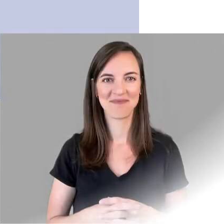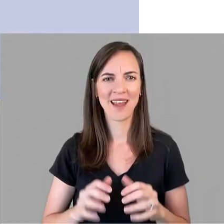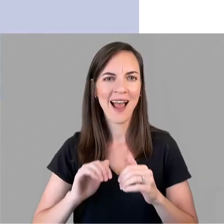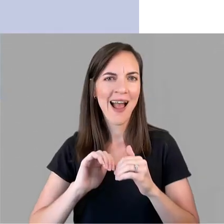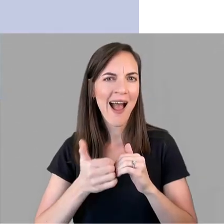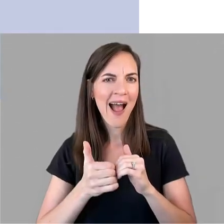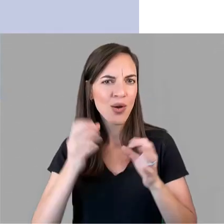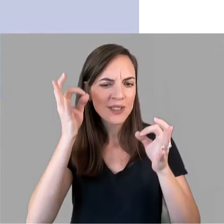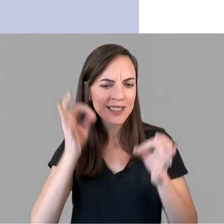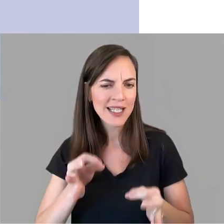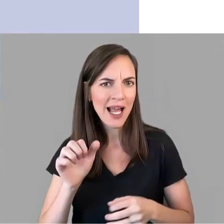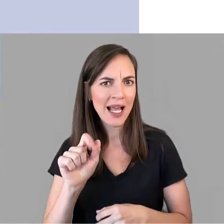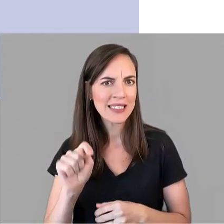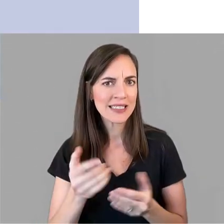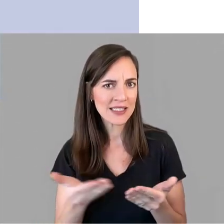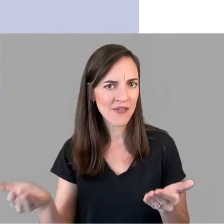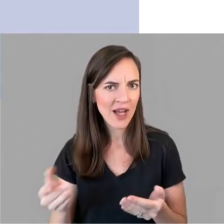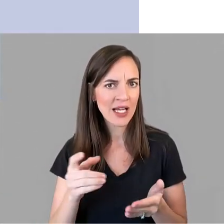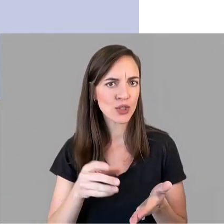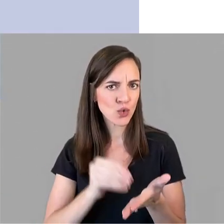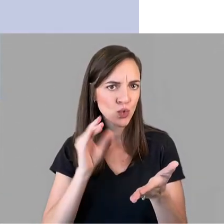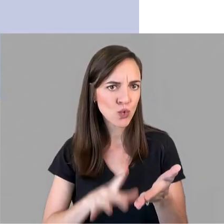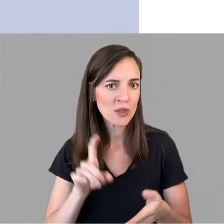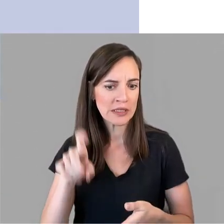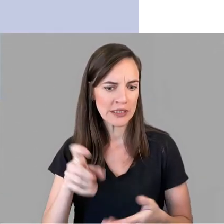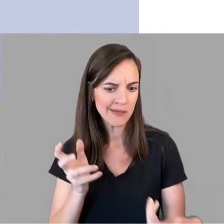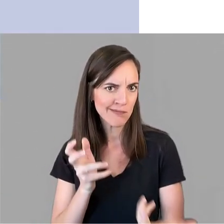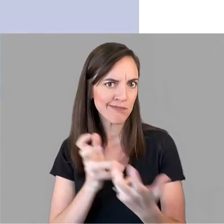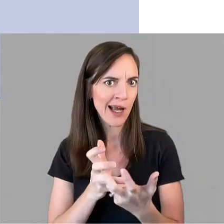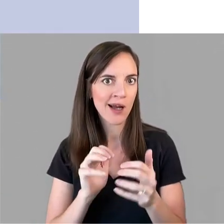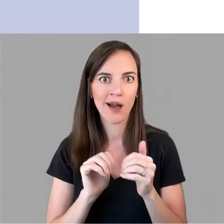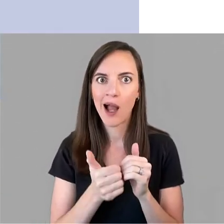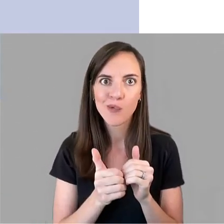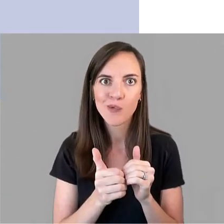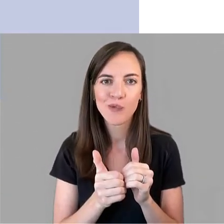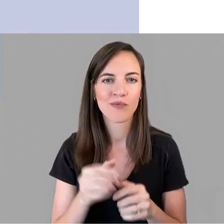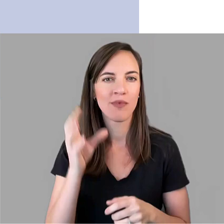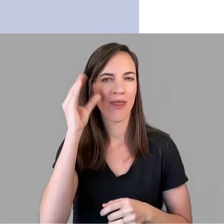How do you determine what AT a student needs? AT can be viewed on a continuum,